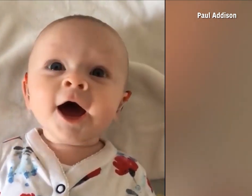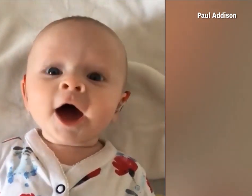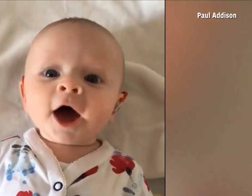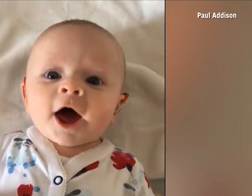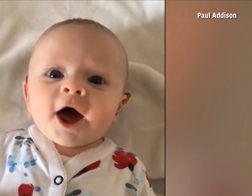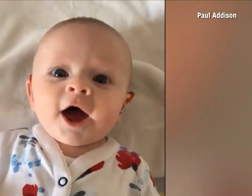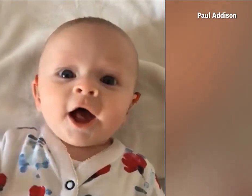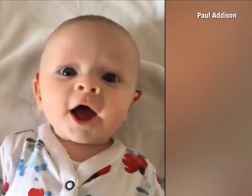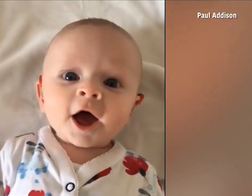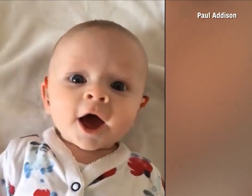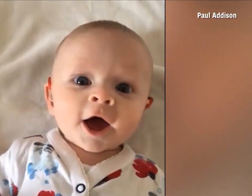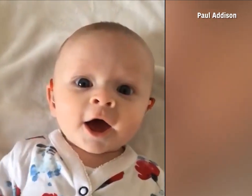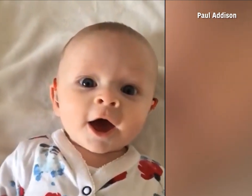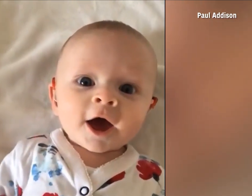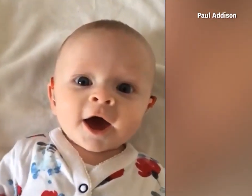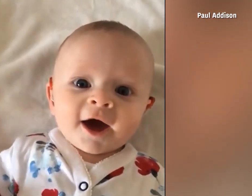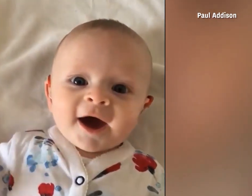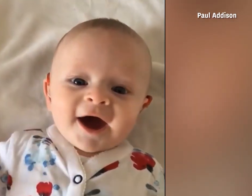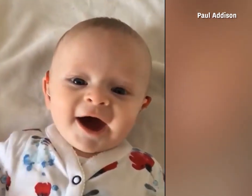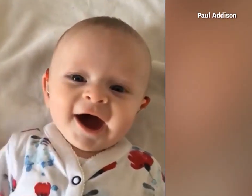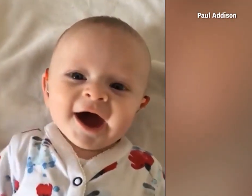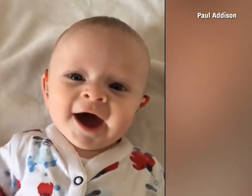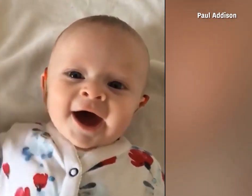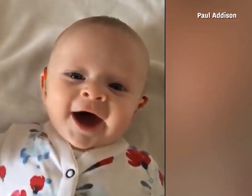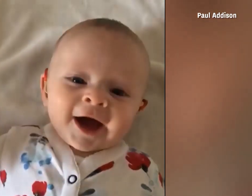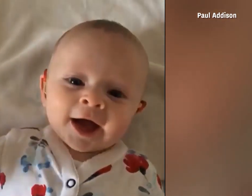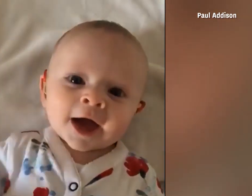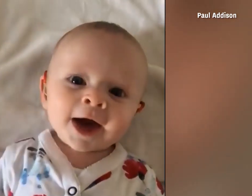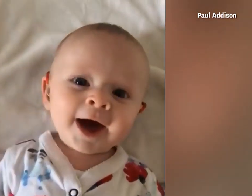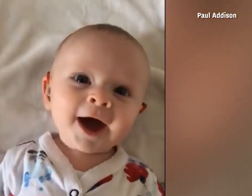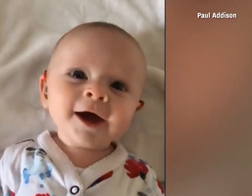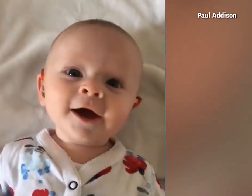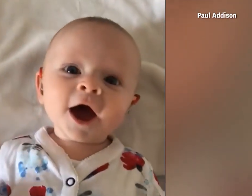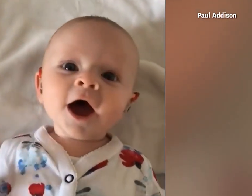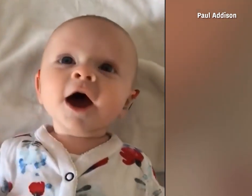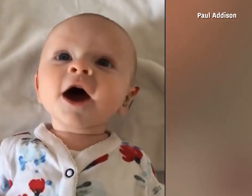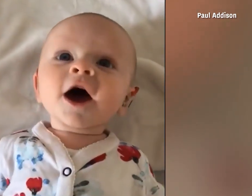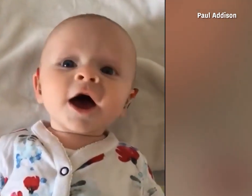That's a very loud hello.